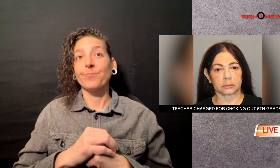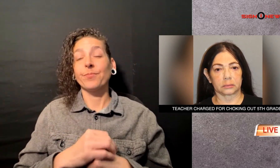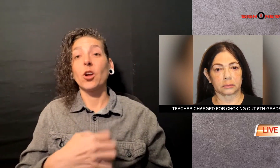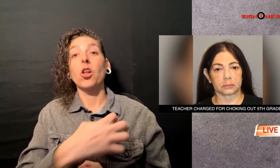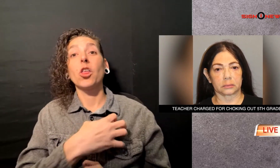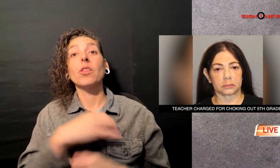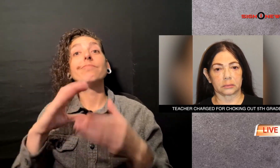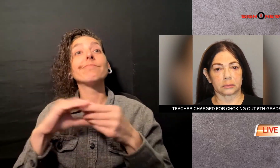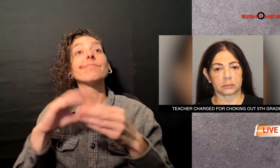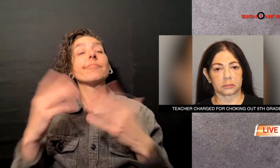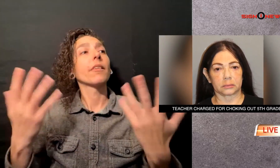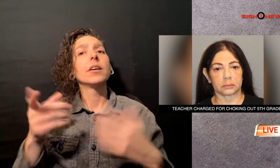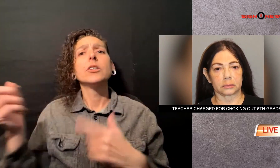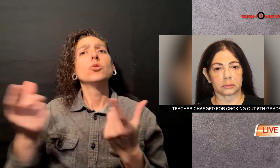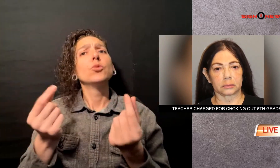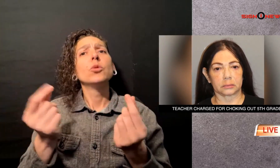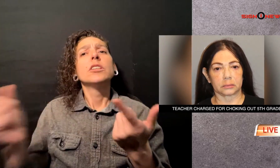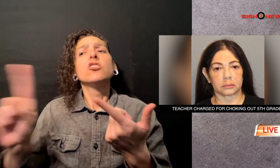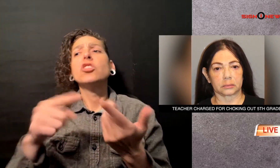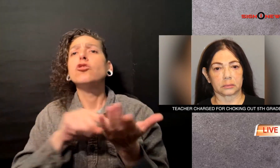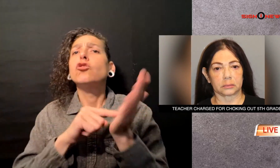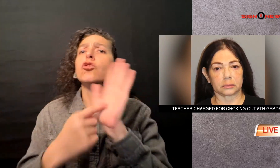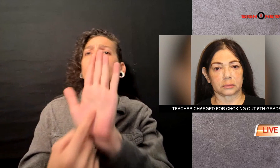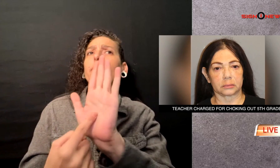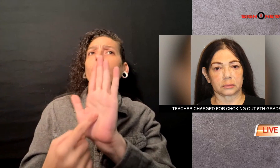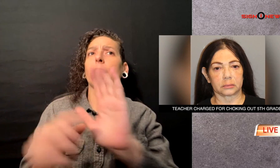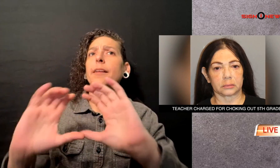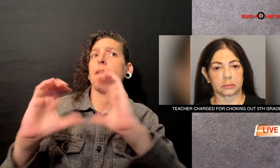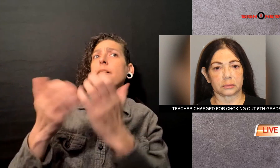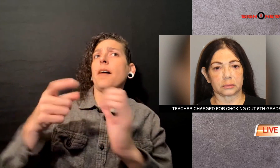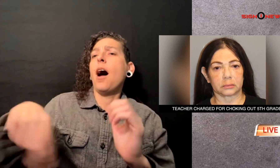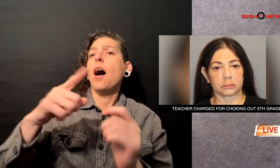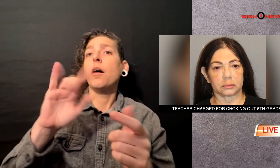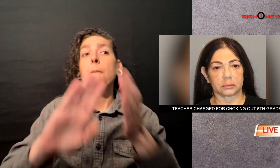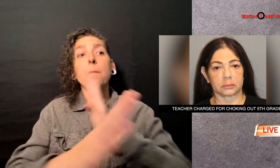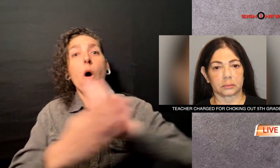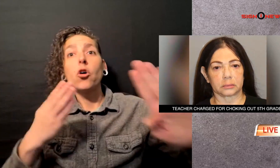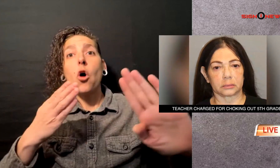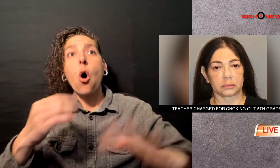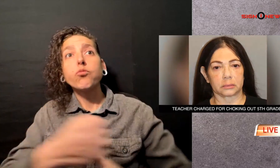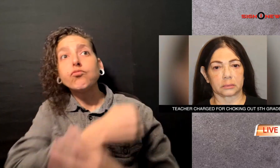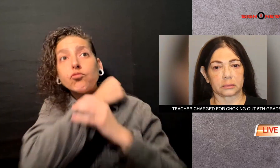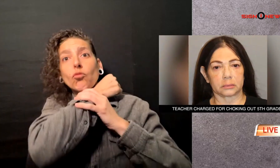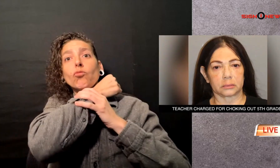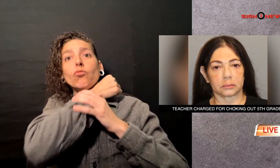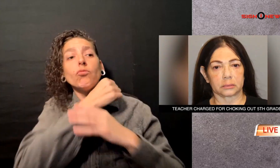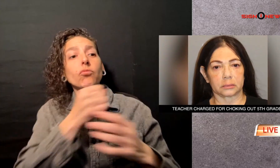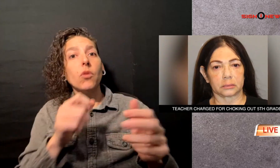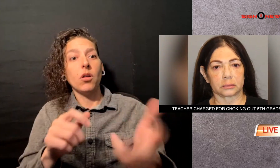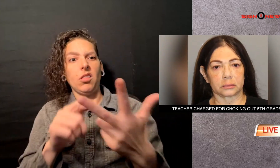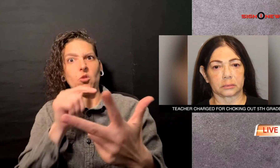authorities say she was demonstrating a martial arts chokehold on three fifth-graders